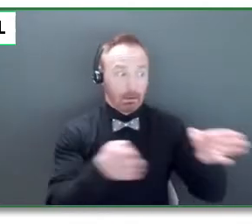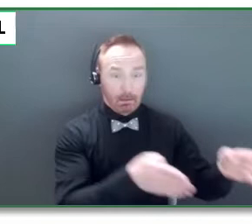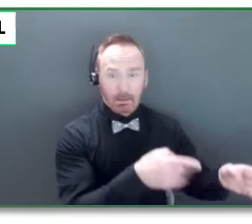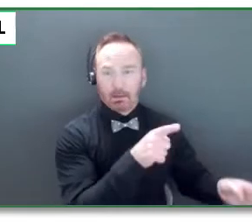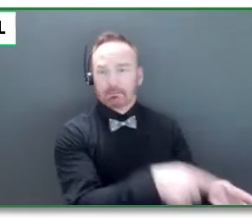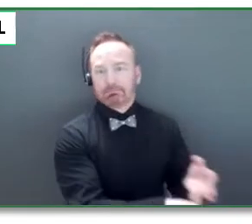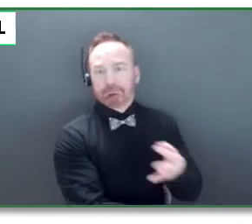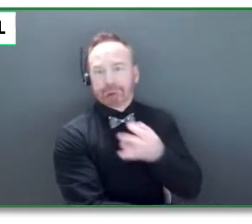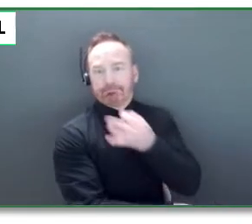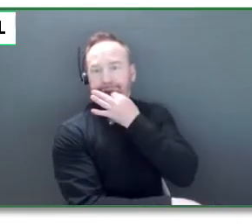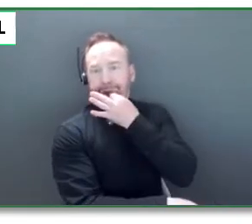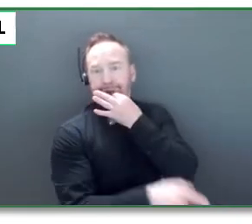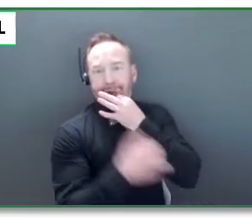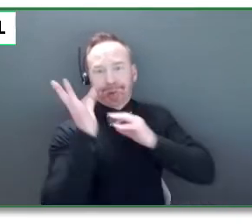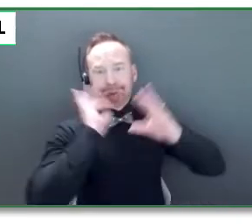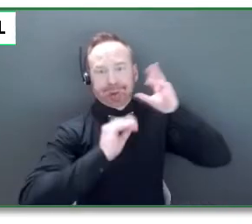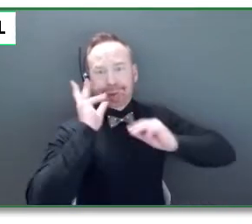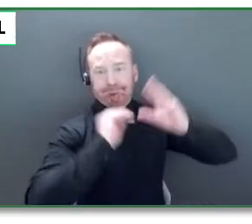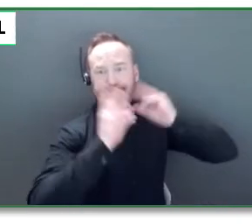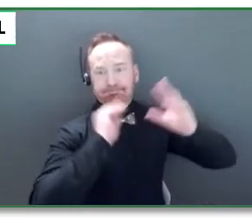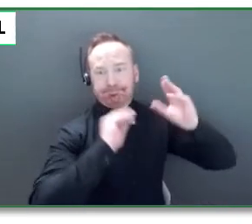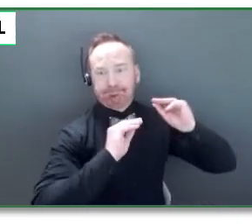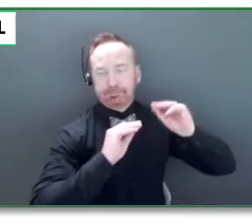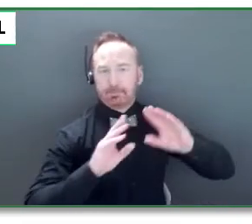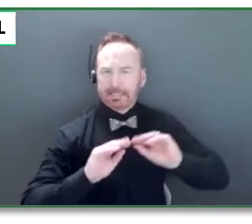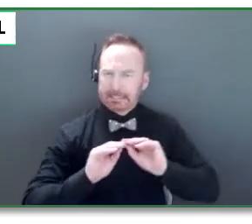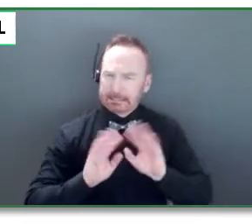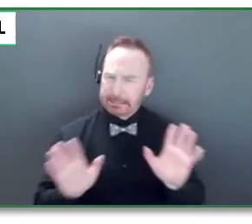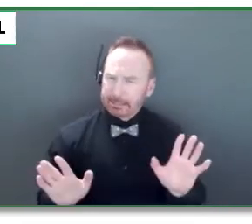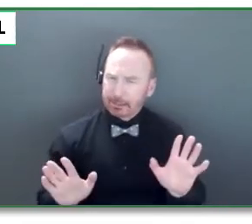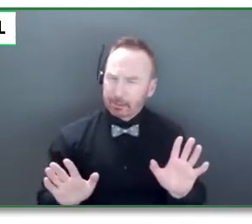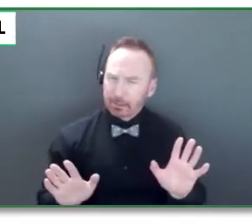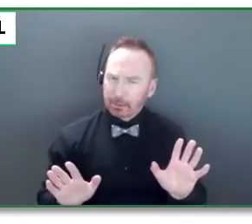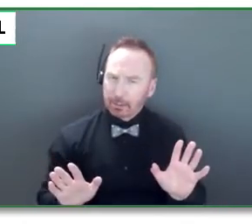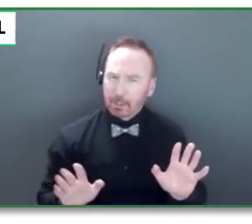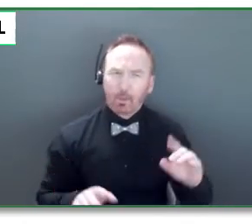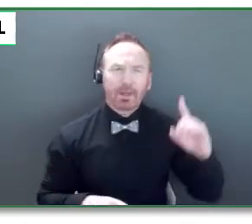key and we've heard that many times since the beginning of this conference